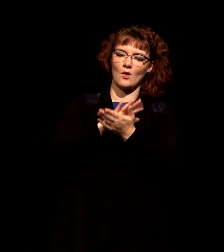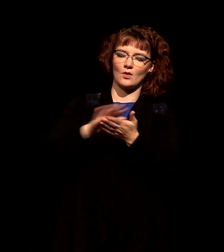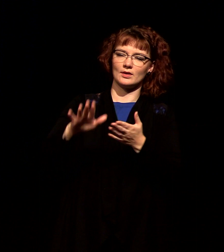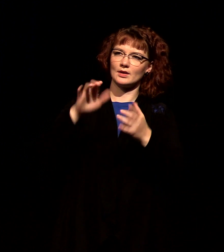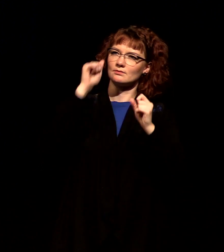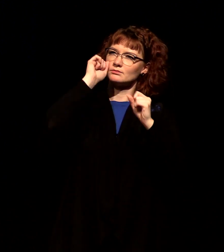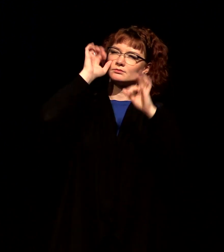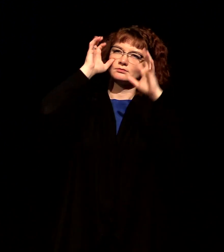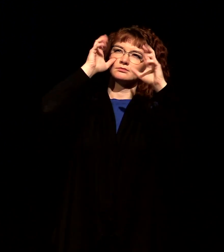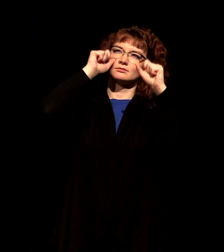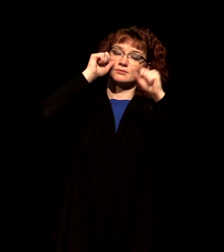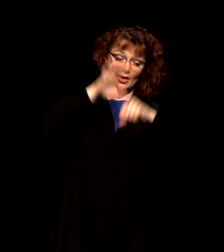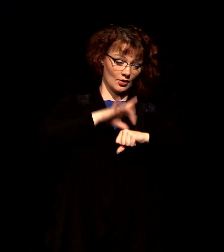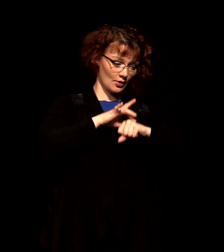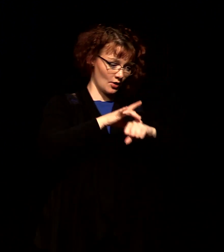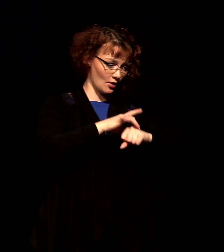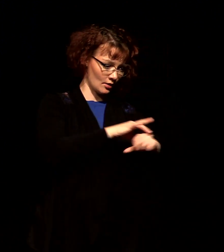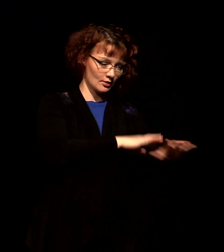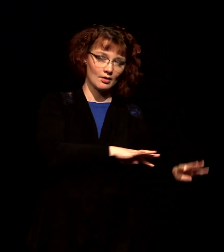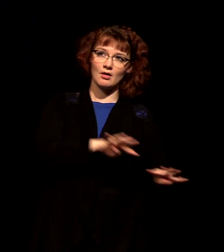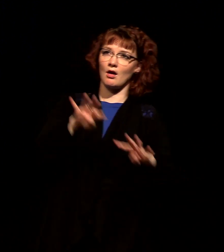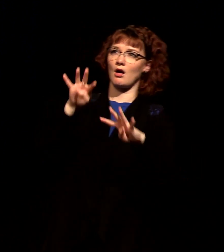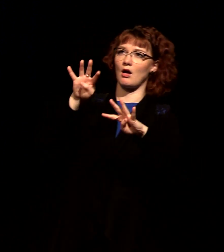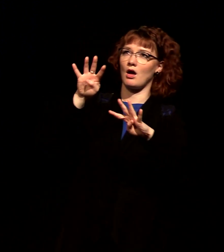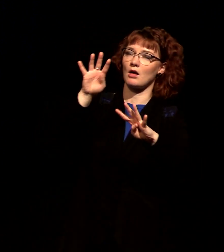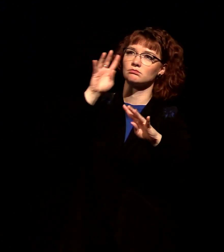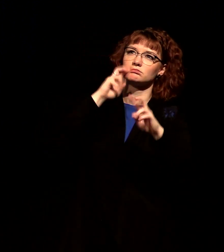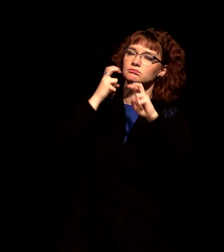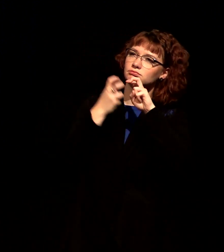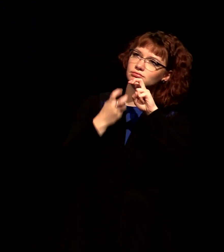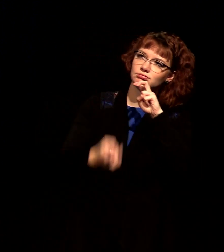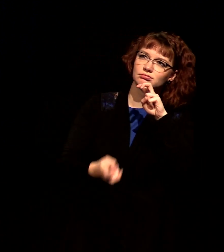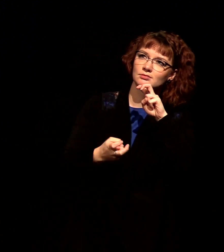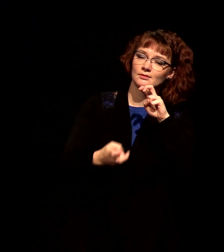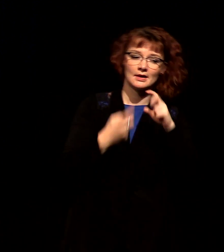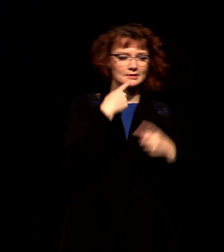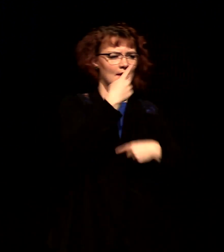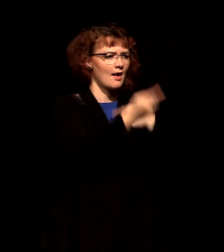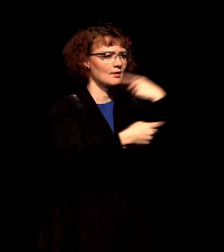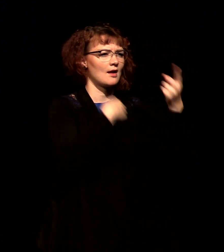all the nations The Lord reigns. The world stands firm and cannot